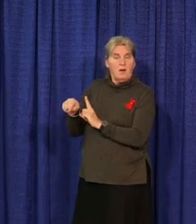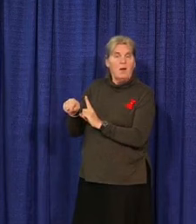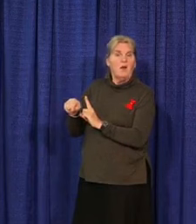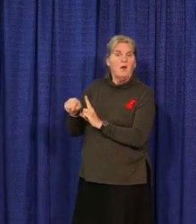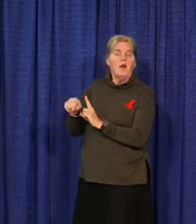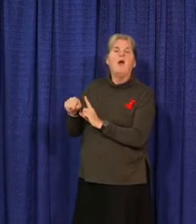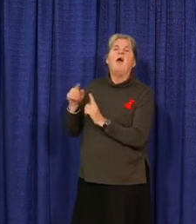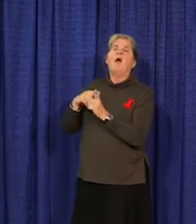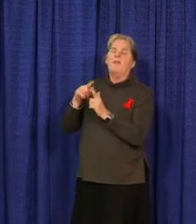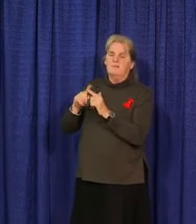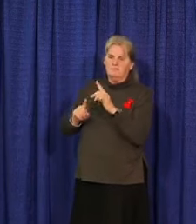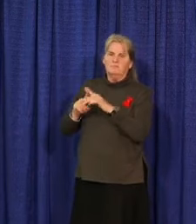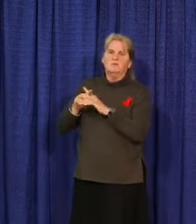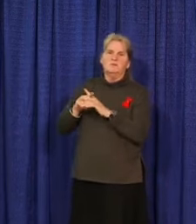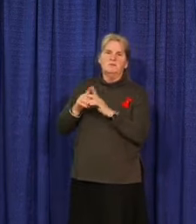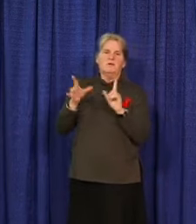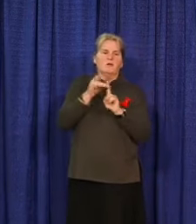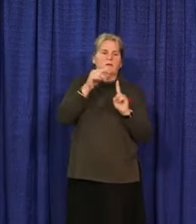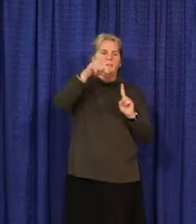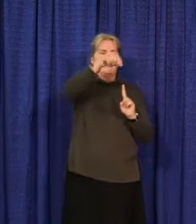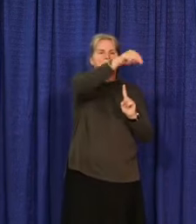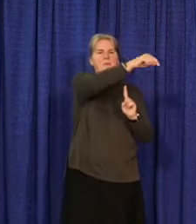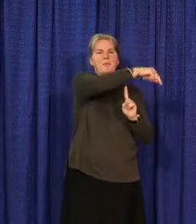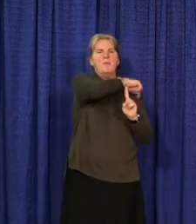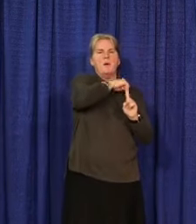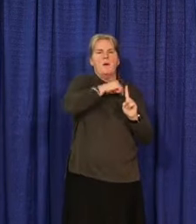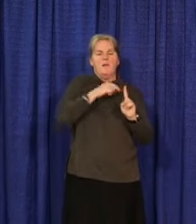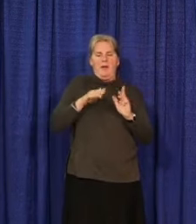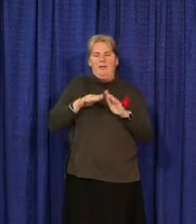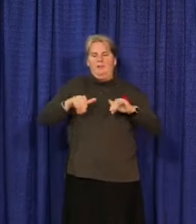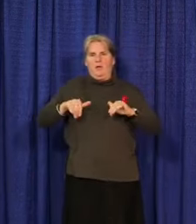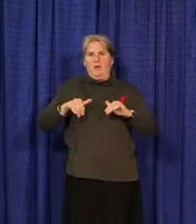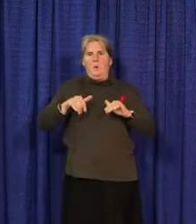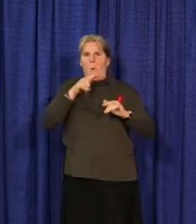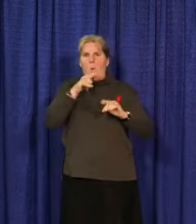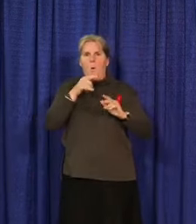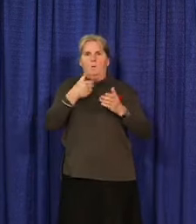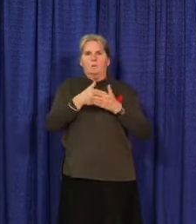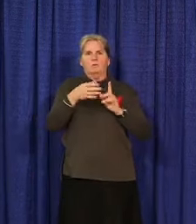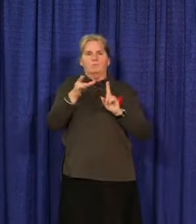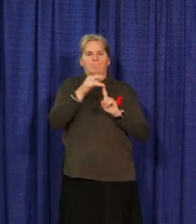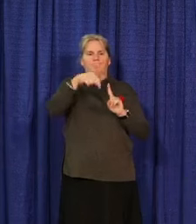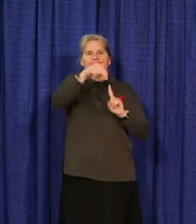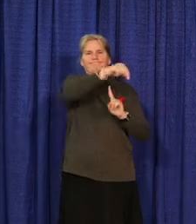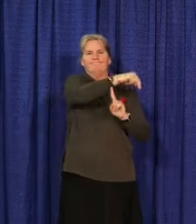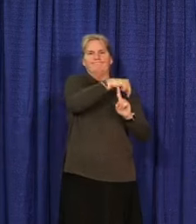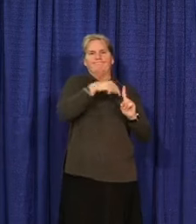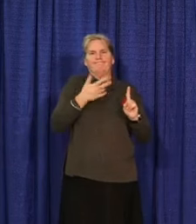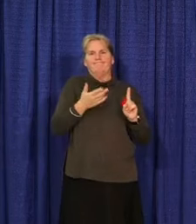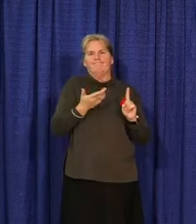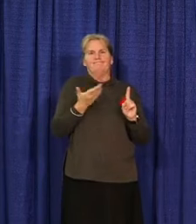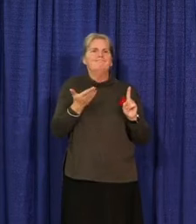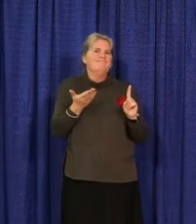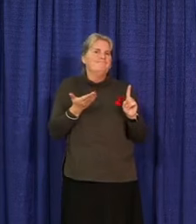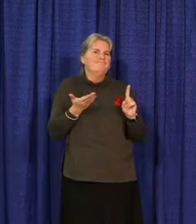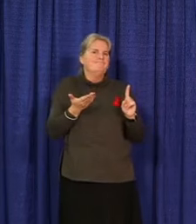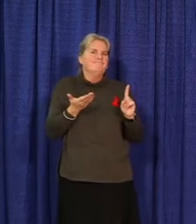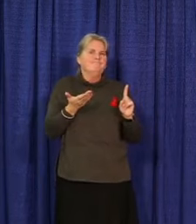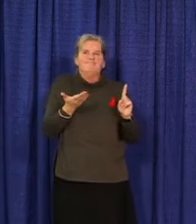everything kicks in in terms of contact tracing and measures which could potentially involve